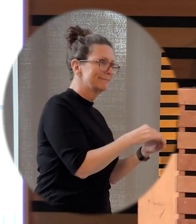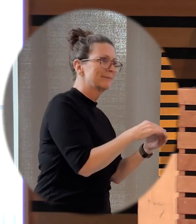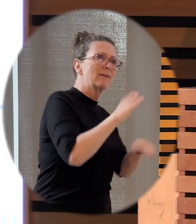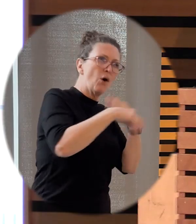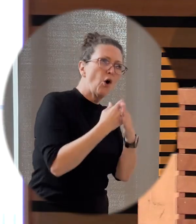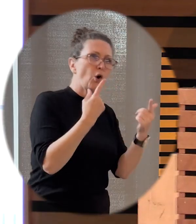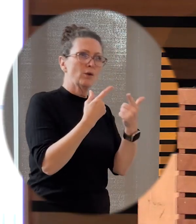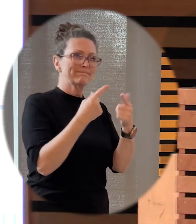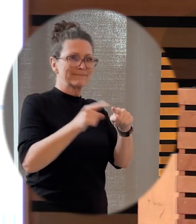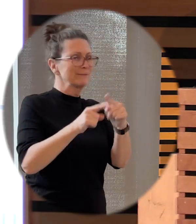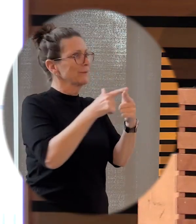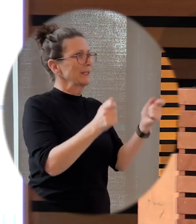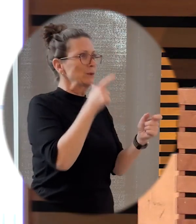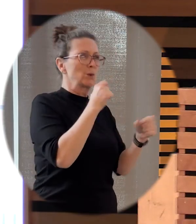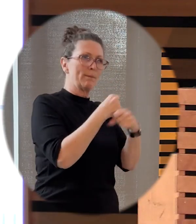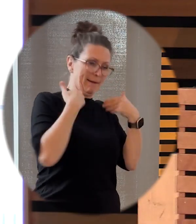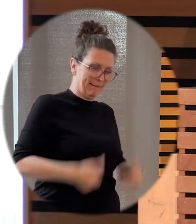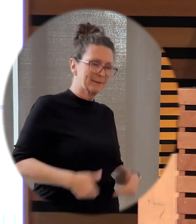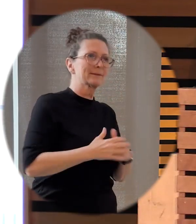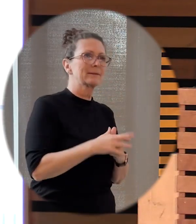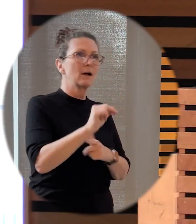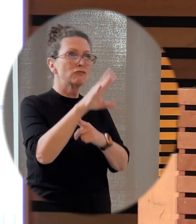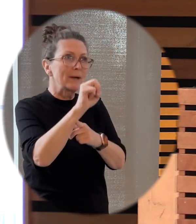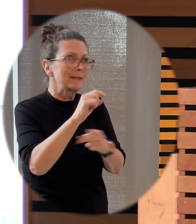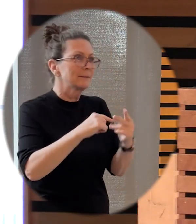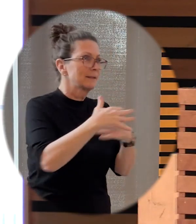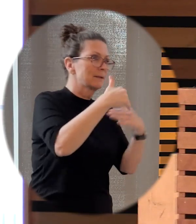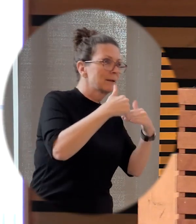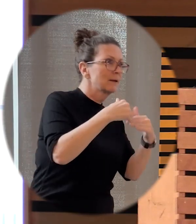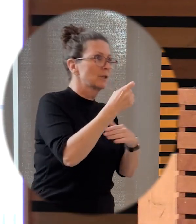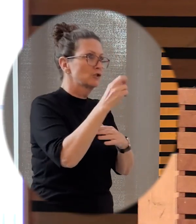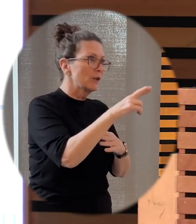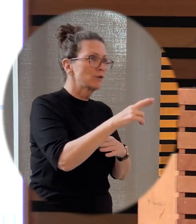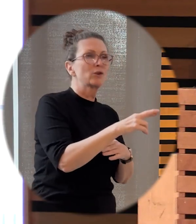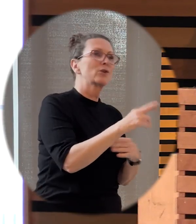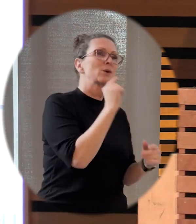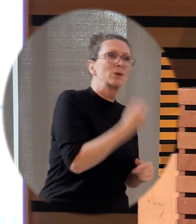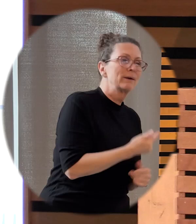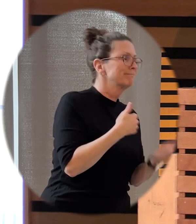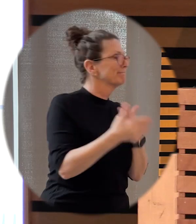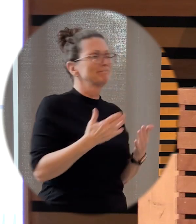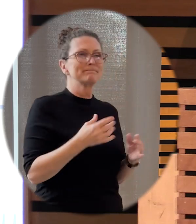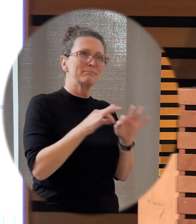different experiences of disabled people across race, indigenity, gender, and sexual orientation.